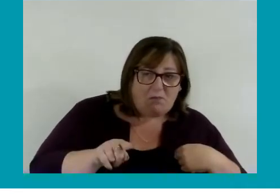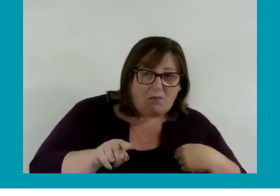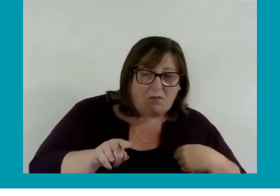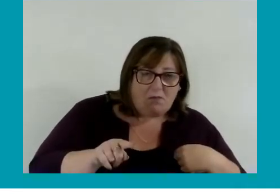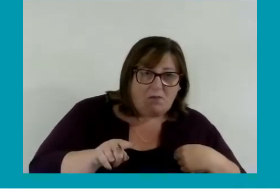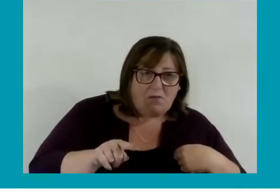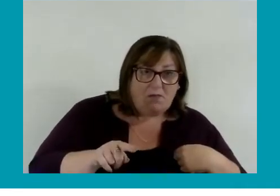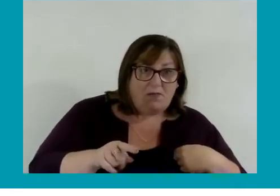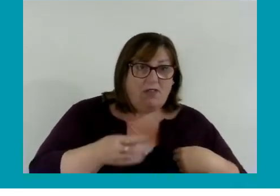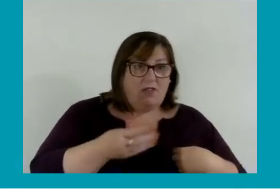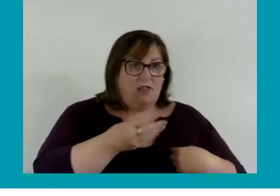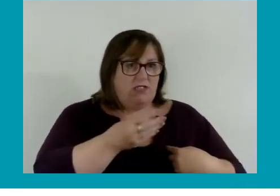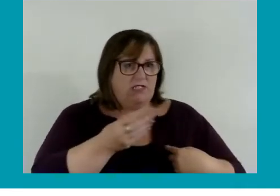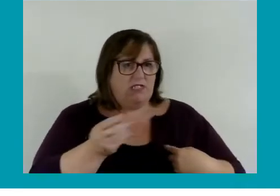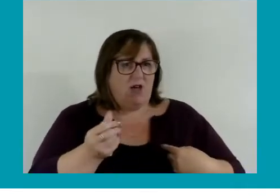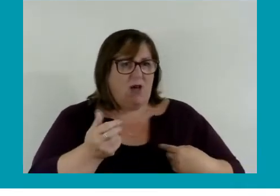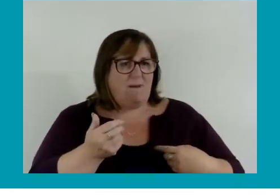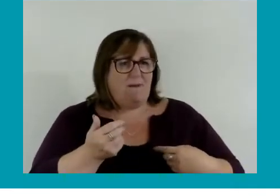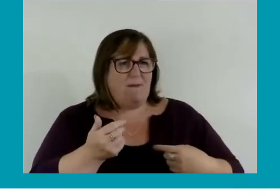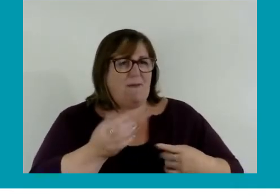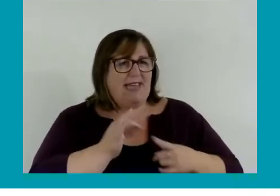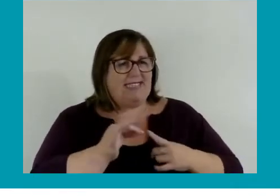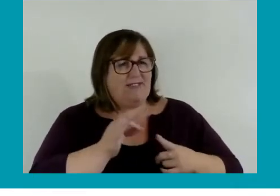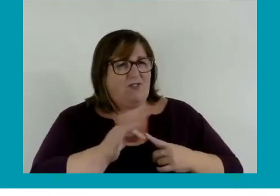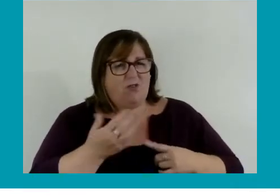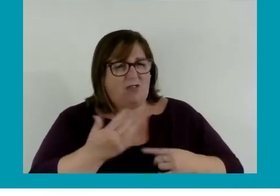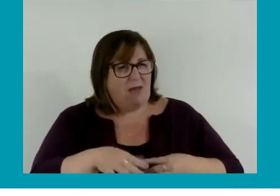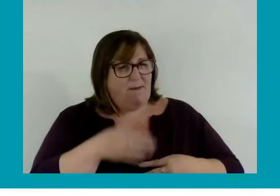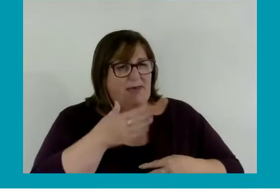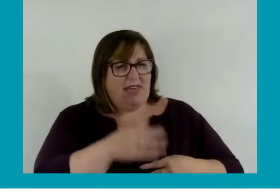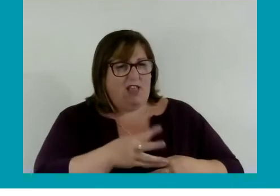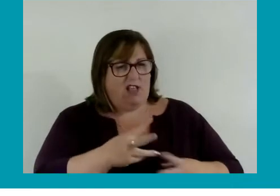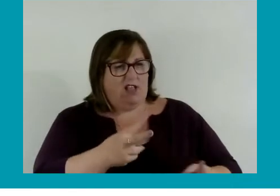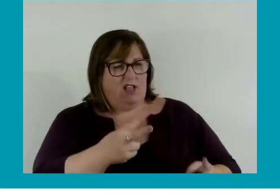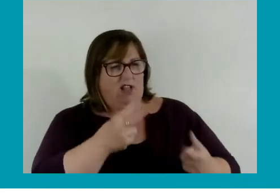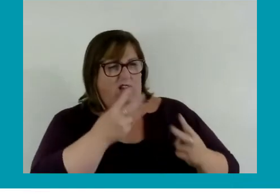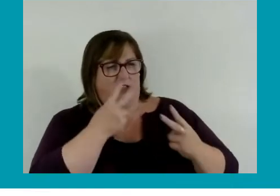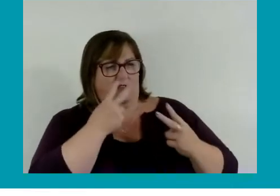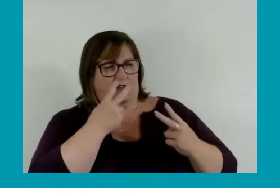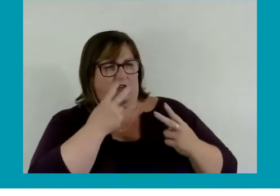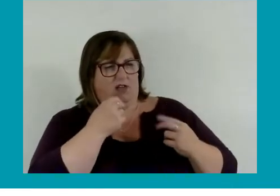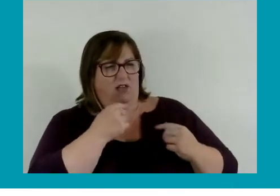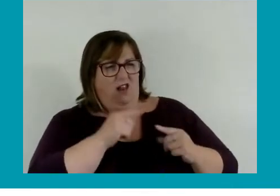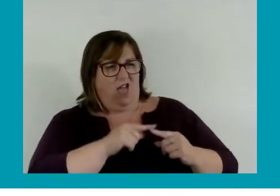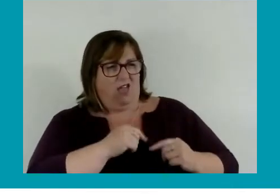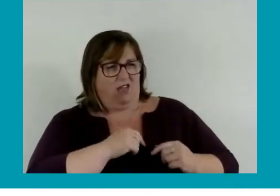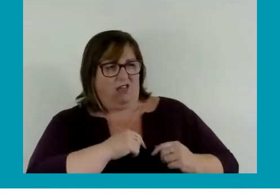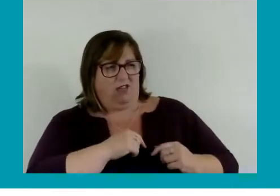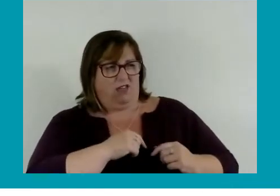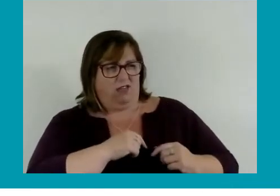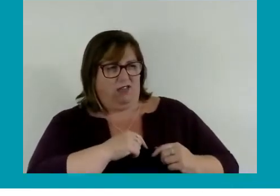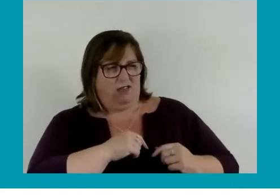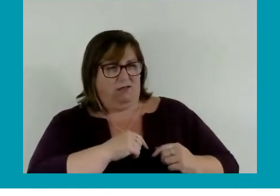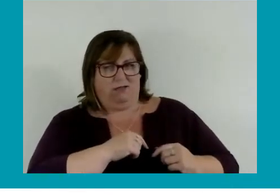person with three heads and they sort of gave me this i perceived it as they were saying excuse me